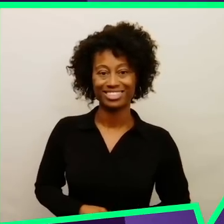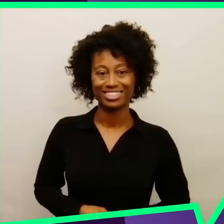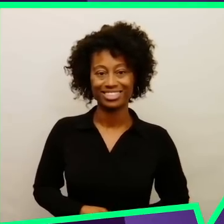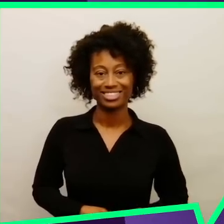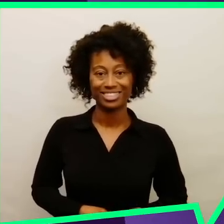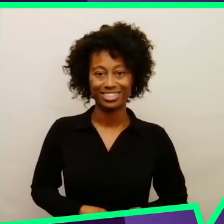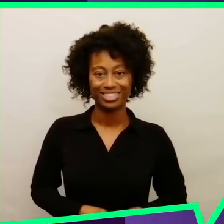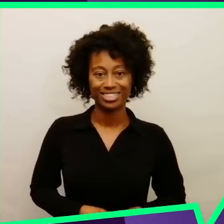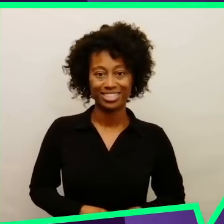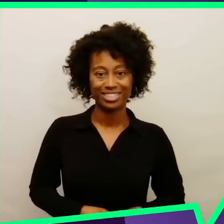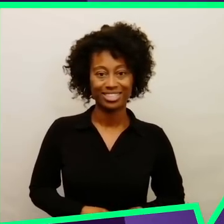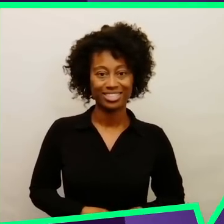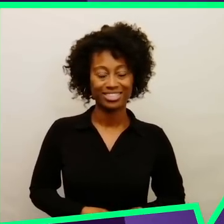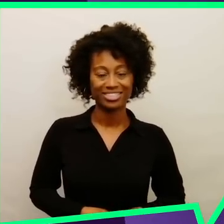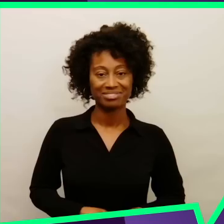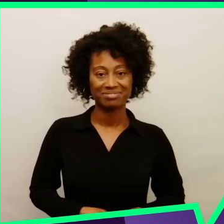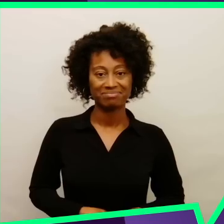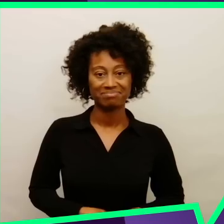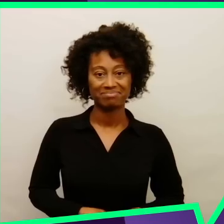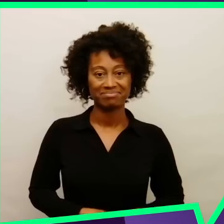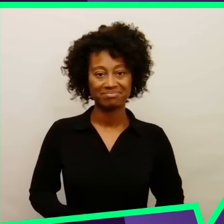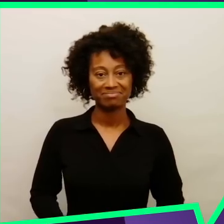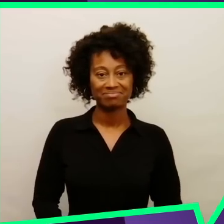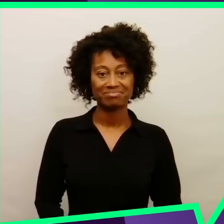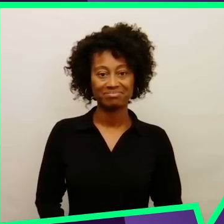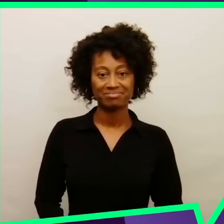how I'm going to move myself. You've got every button covered.